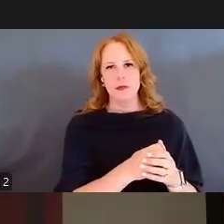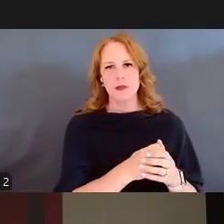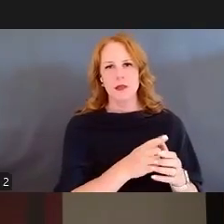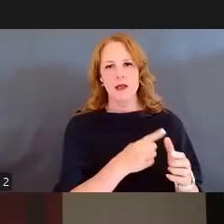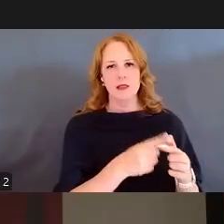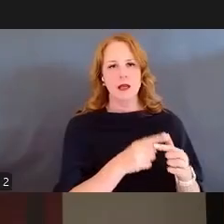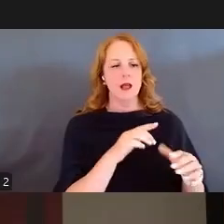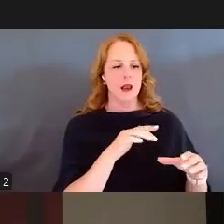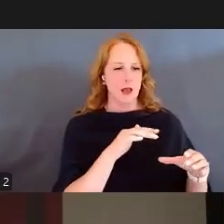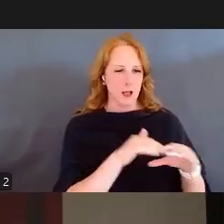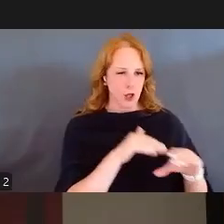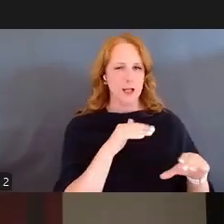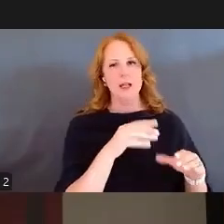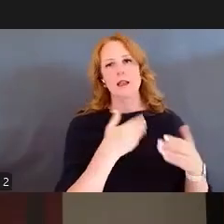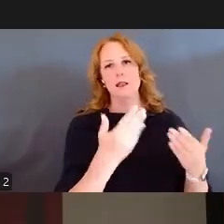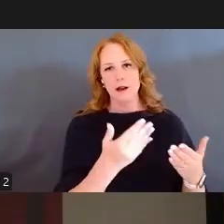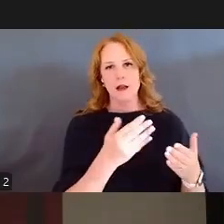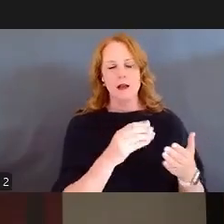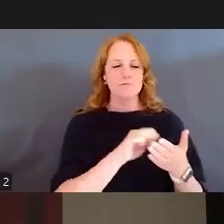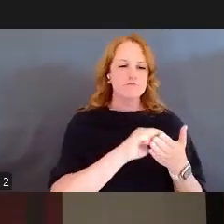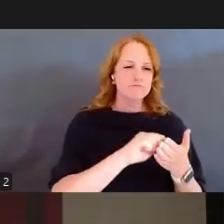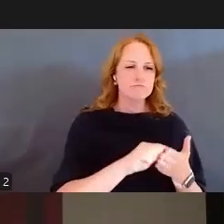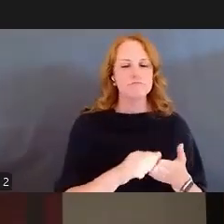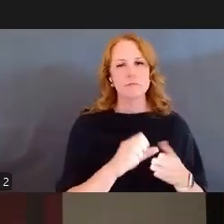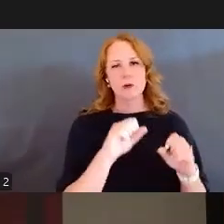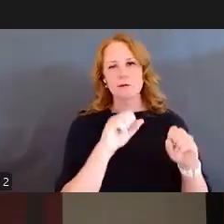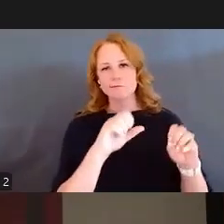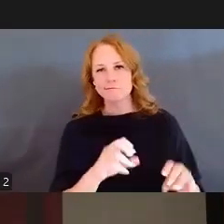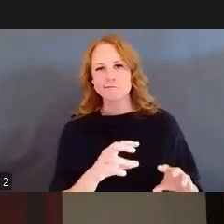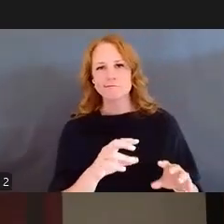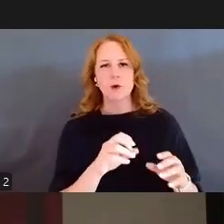I polish silverware. Sometimes I portion condiments. Sometimes if that's needed,